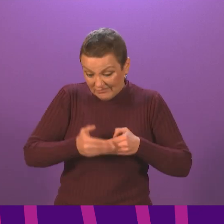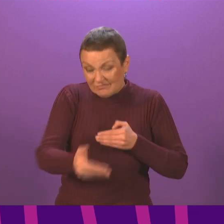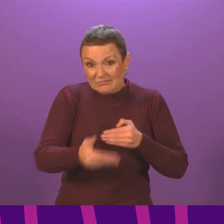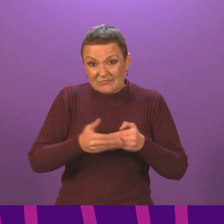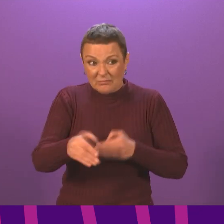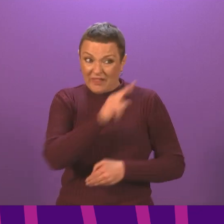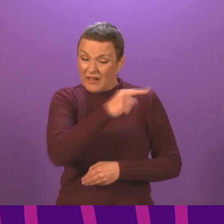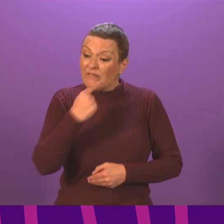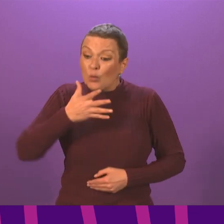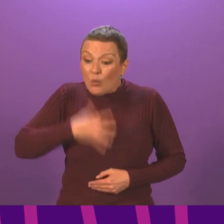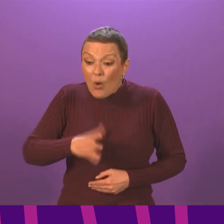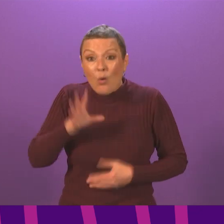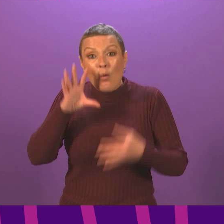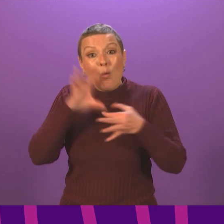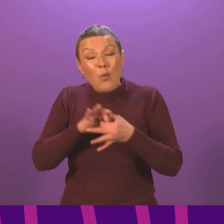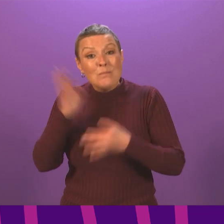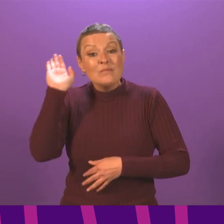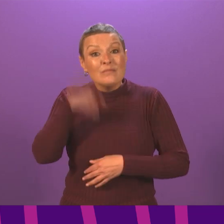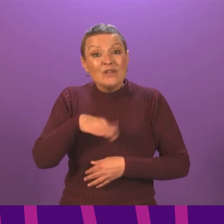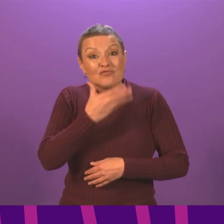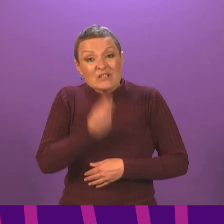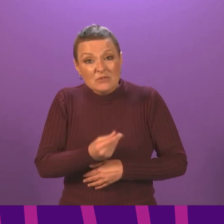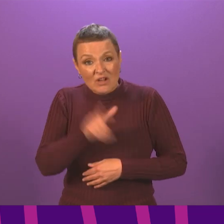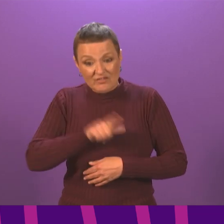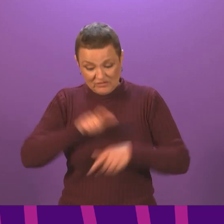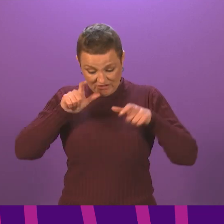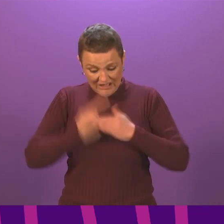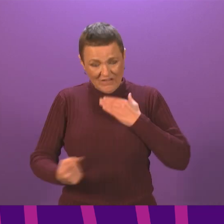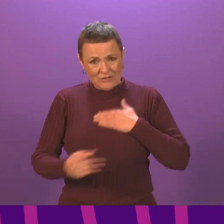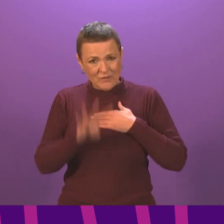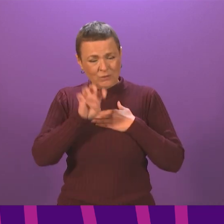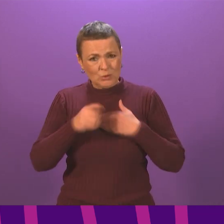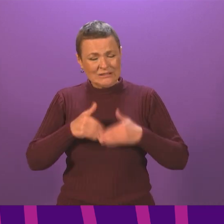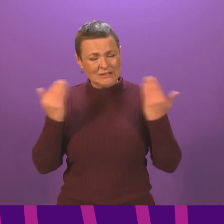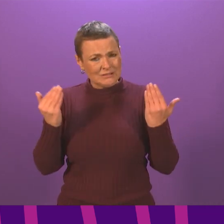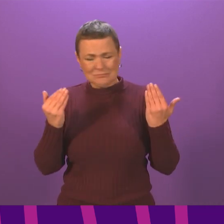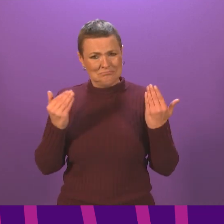to go home for Christmas, they must self-isolate for 14 days. Surely that is unacceptable to